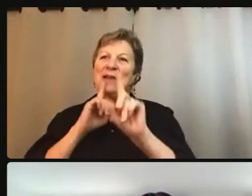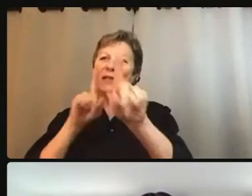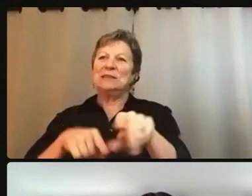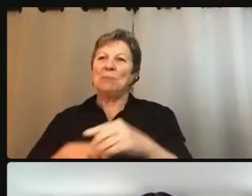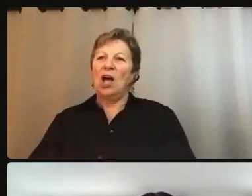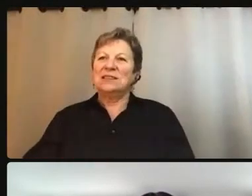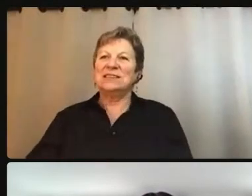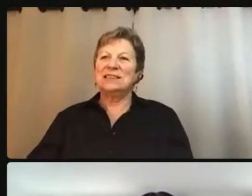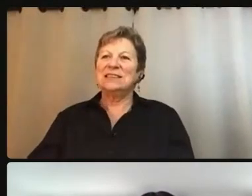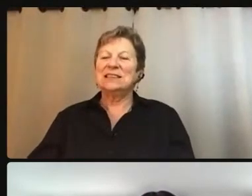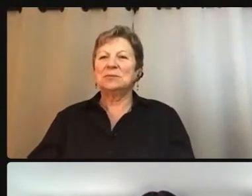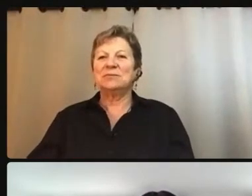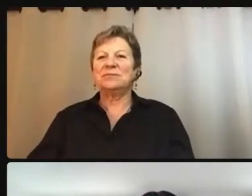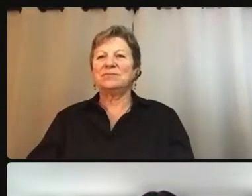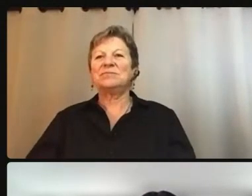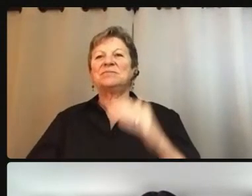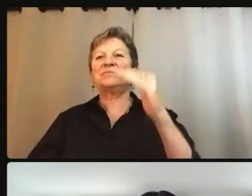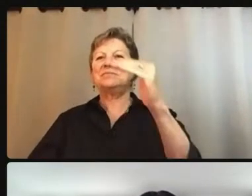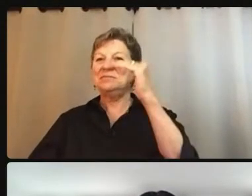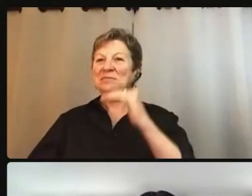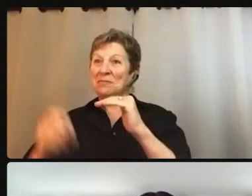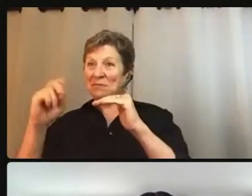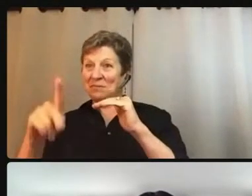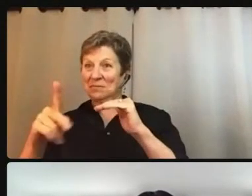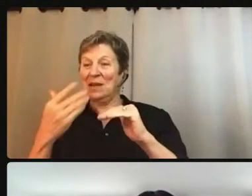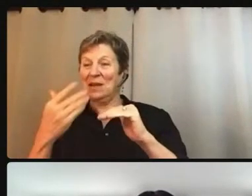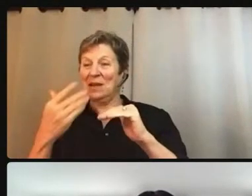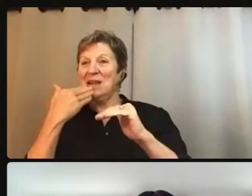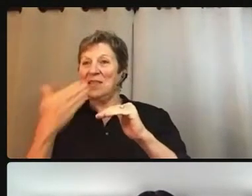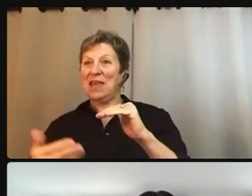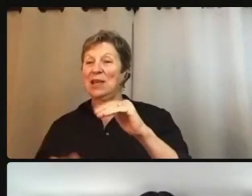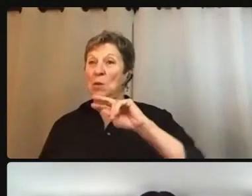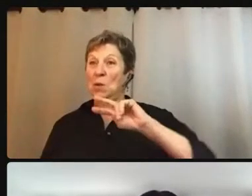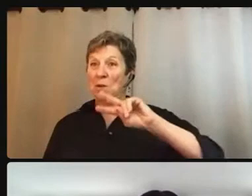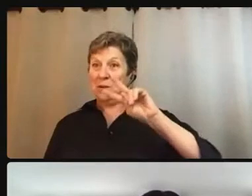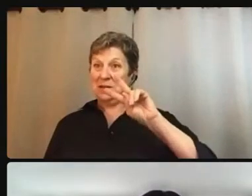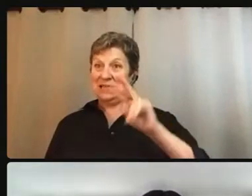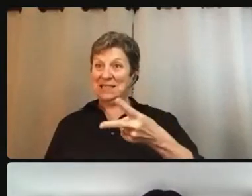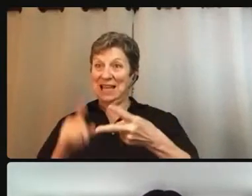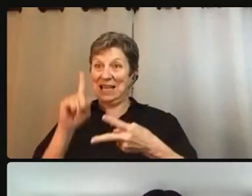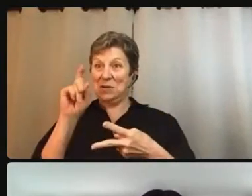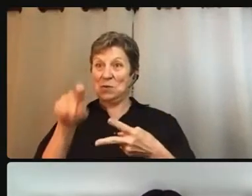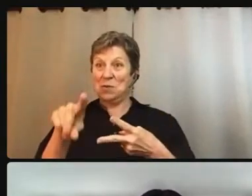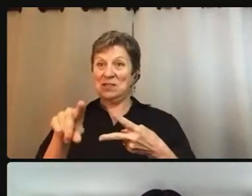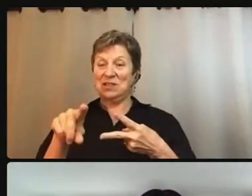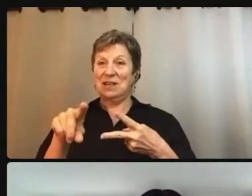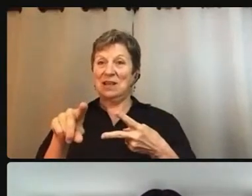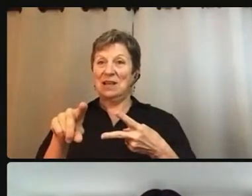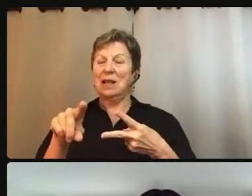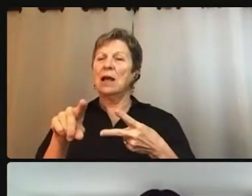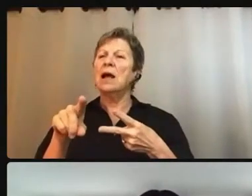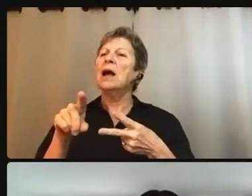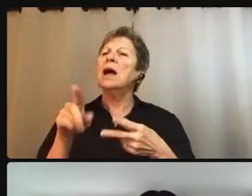YEAH, THAT WOULD BE MY RESPONSE.